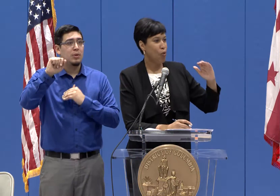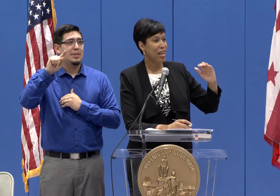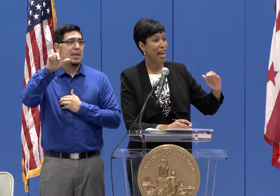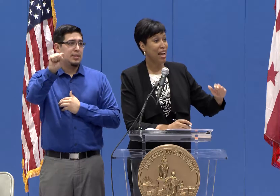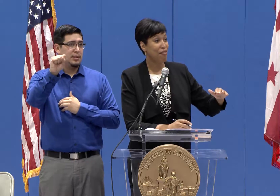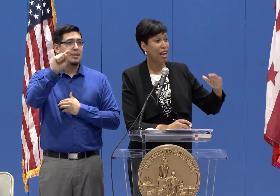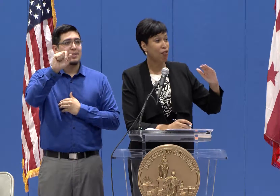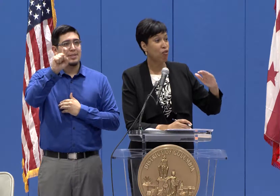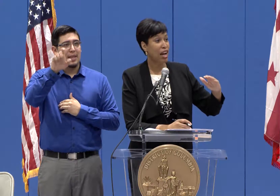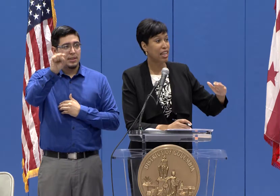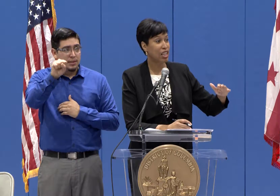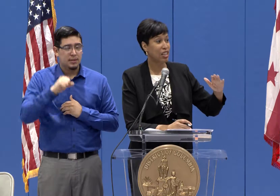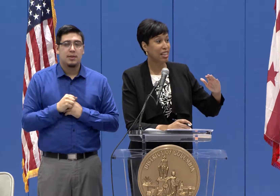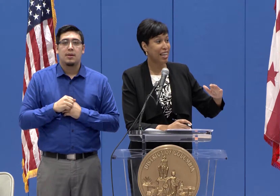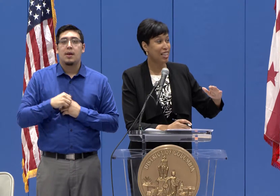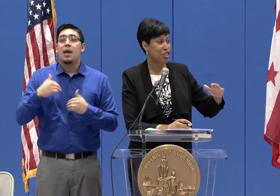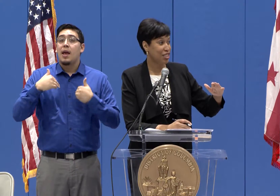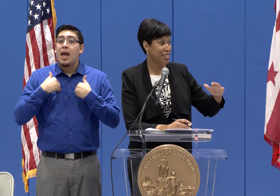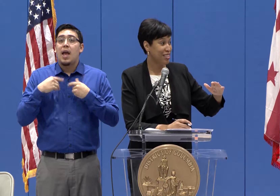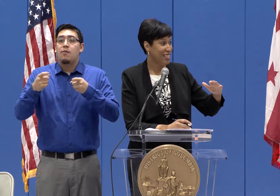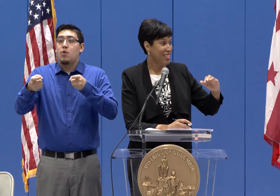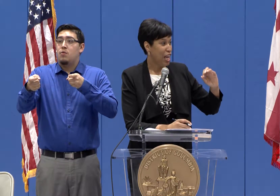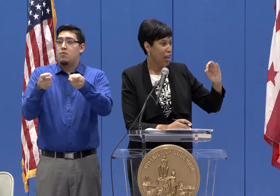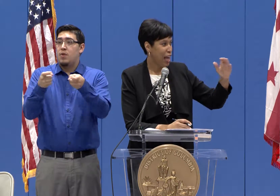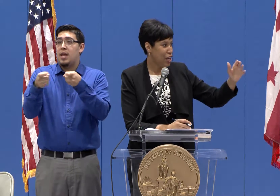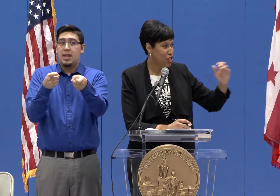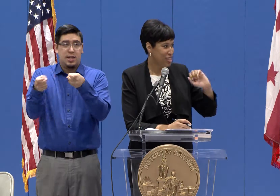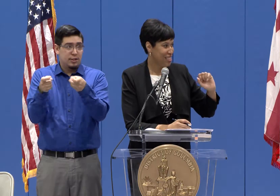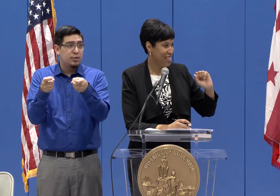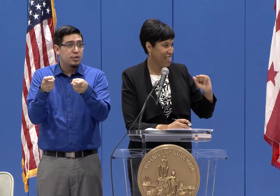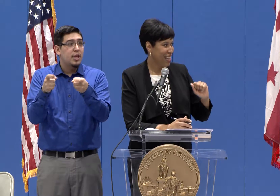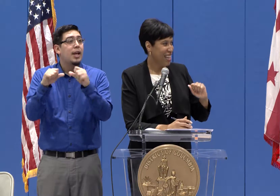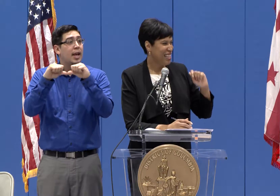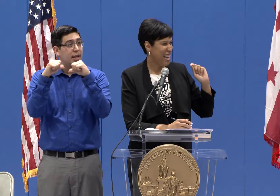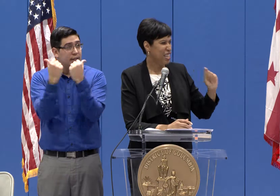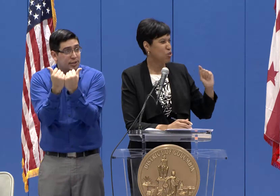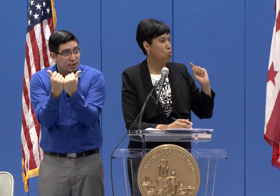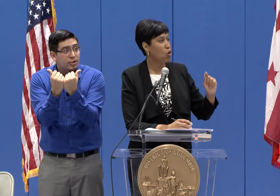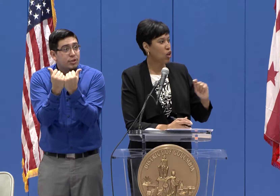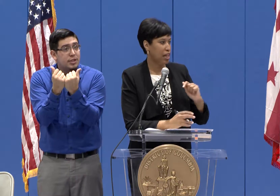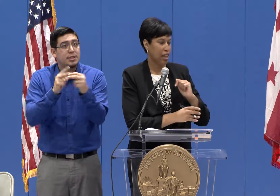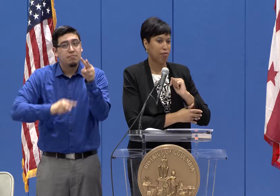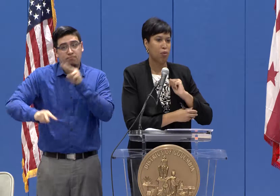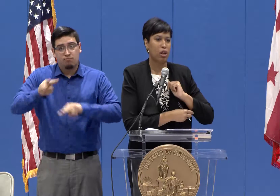WE HAVE A REGULATION AGENCY THAT IS WORKING, THAT WE